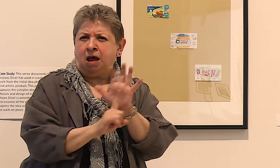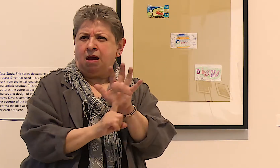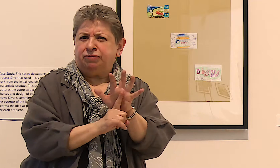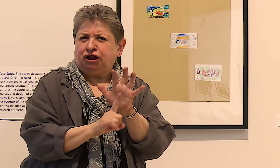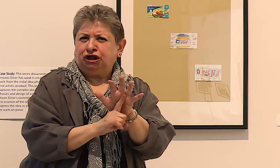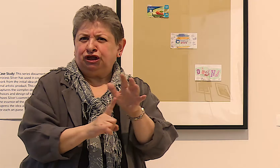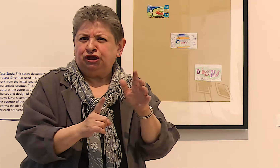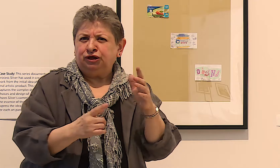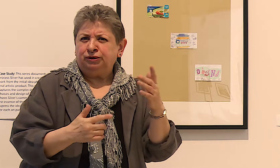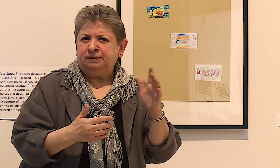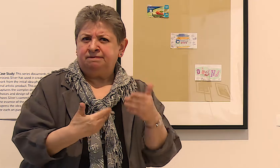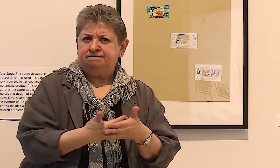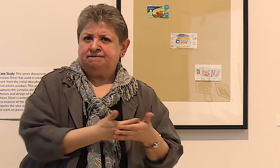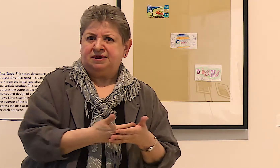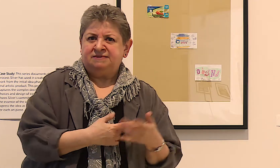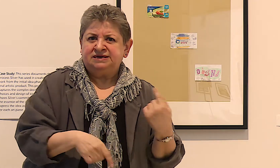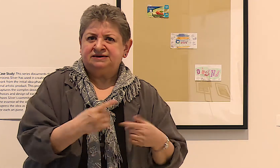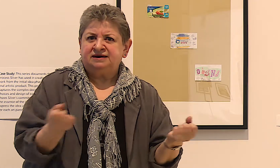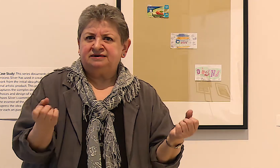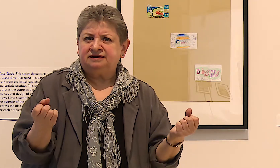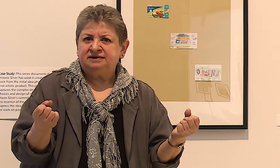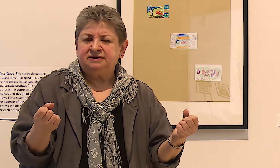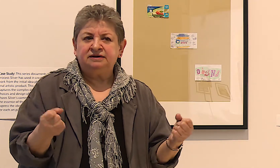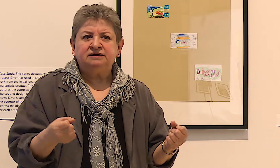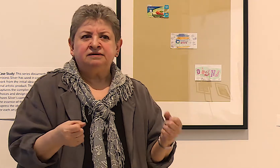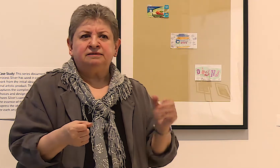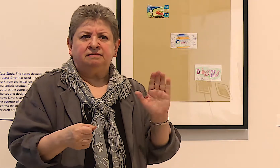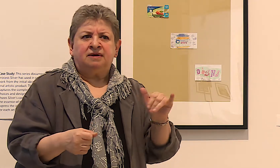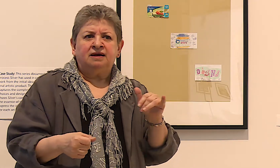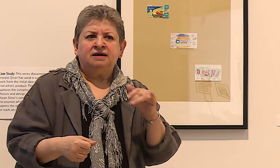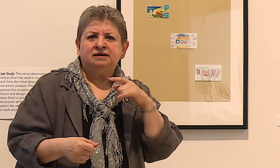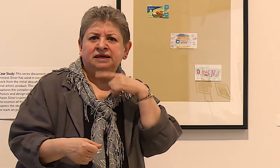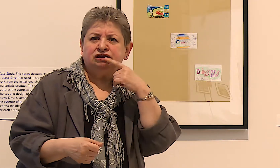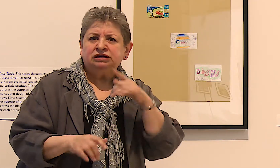As you know, it's popular now to teach hearing babies signs.